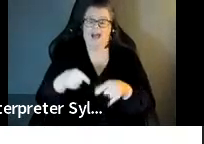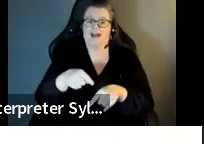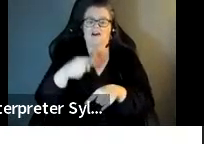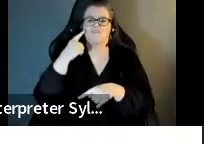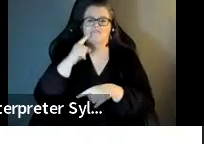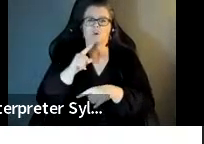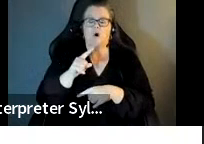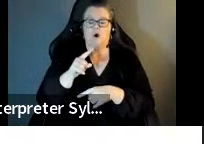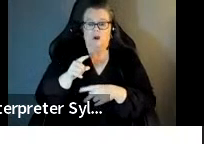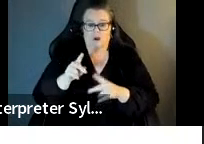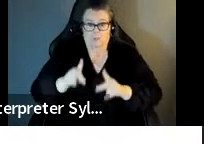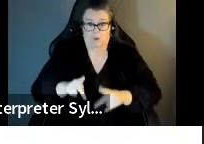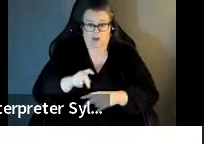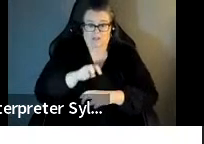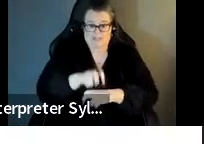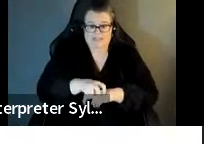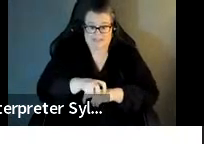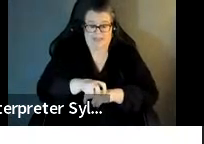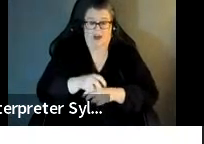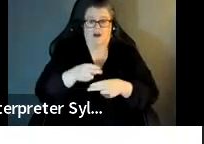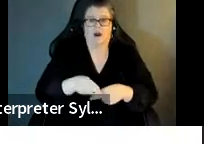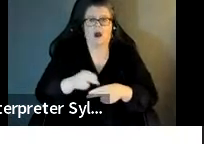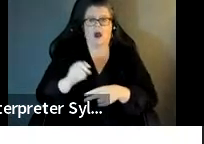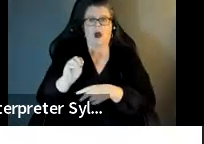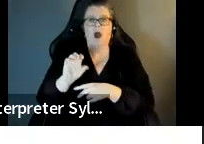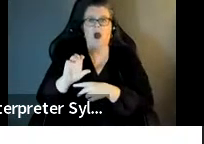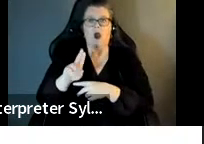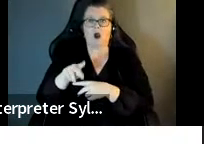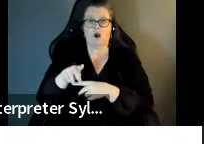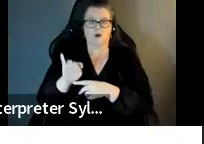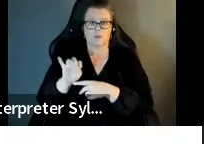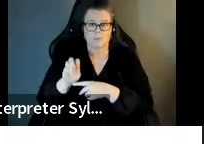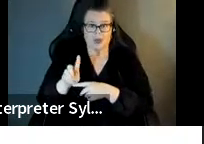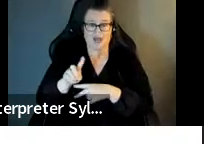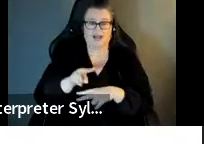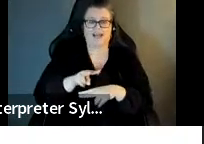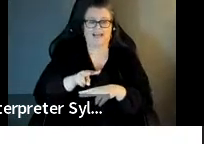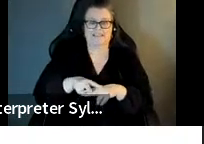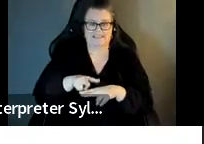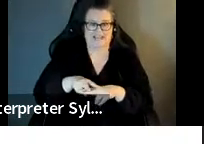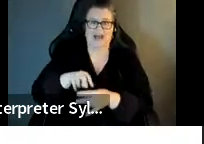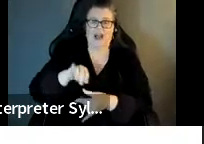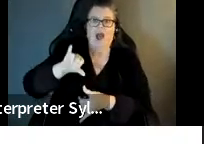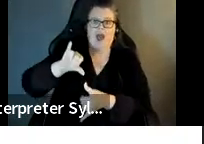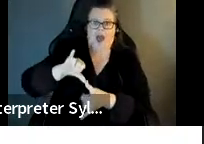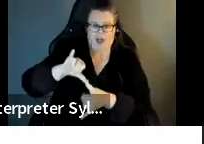is the compressed seat height of the wheelchairs used by individuals in our sample, and how